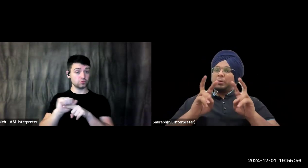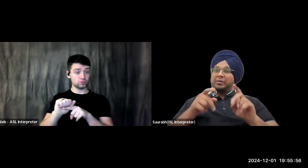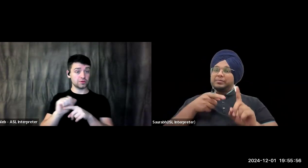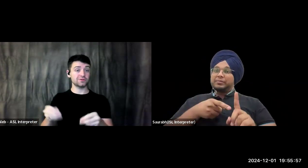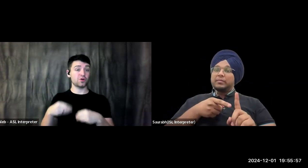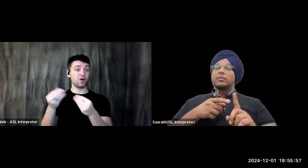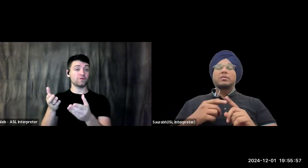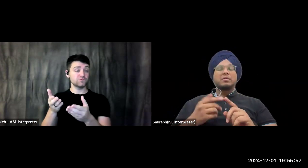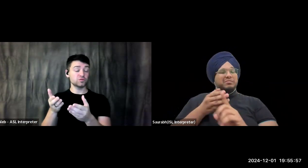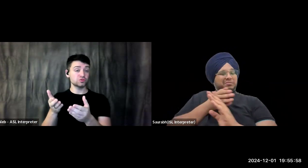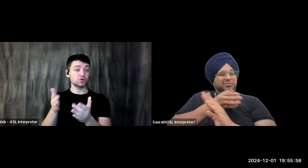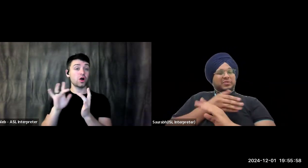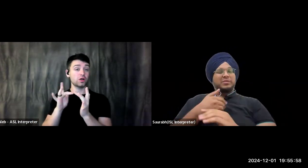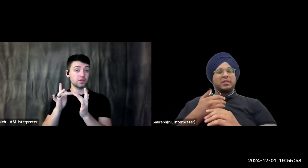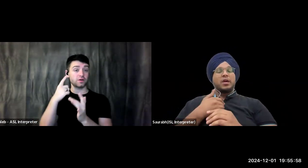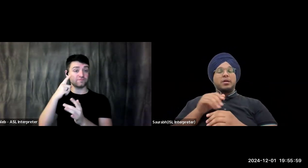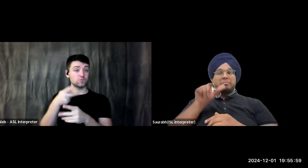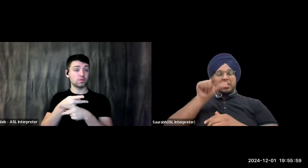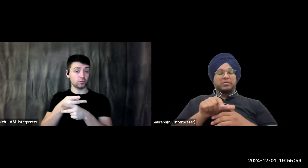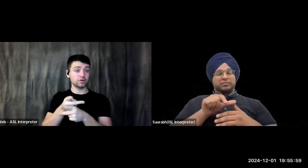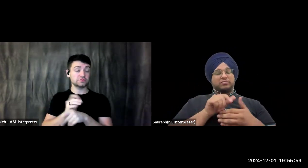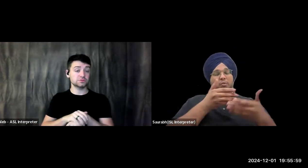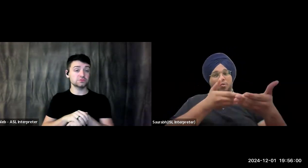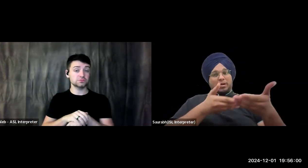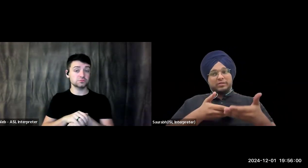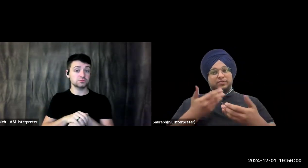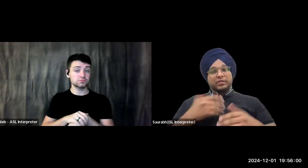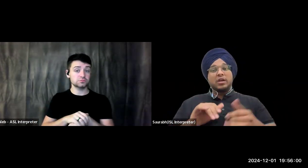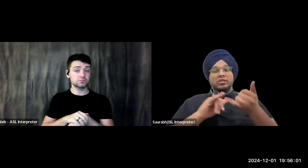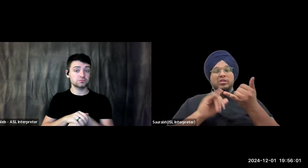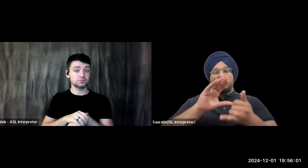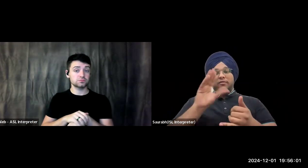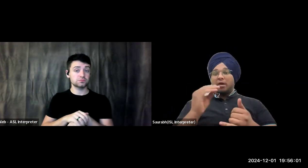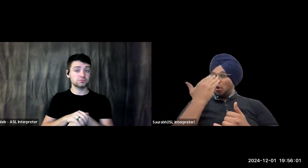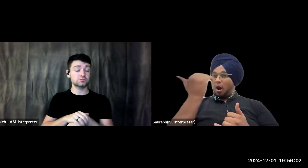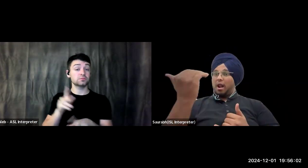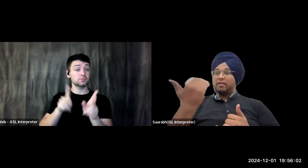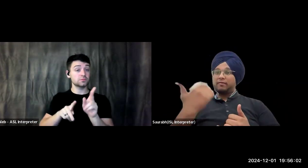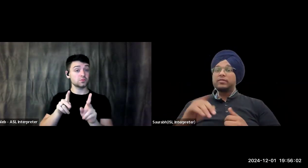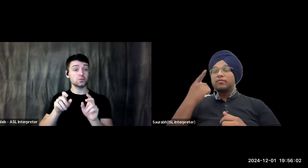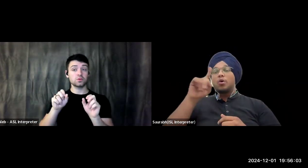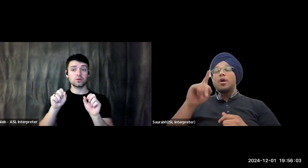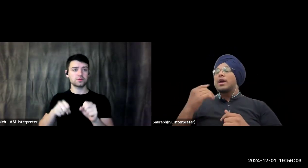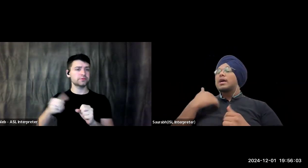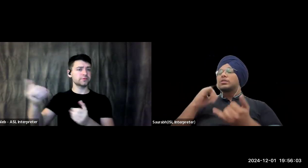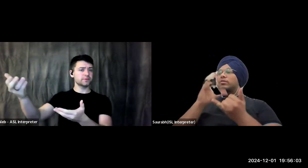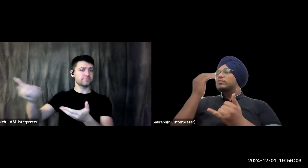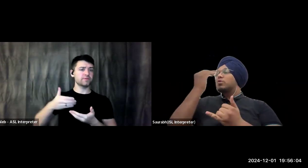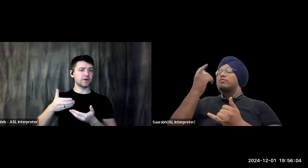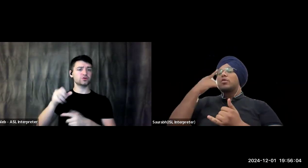Recently, we were invited to South Africa to launch the product